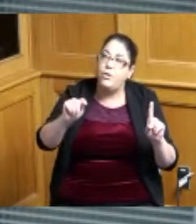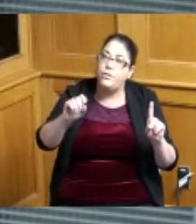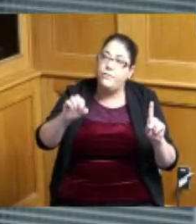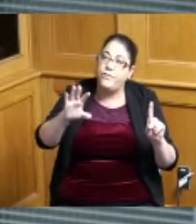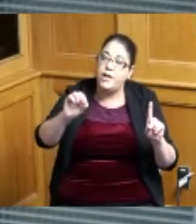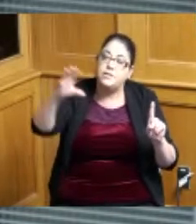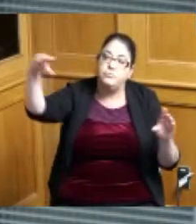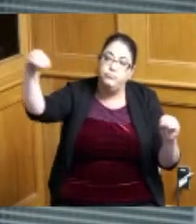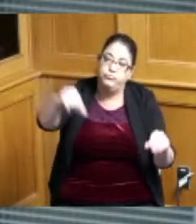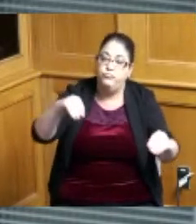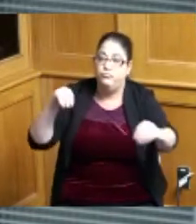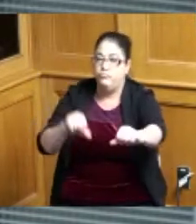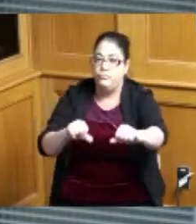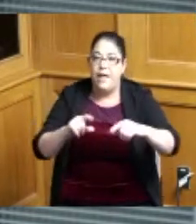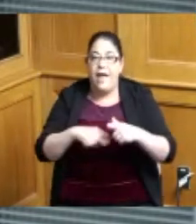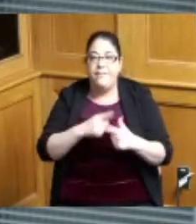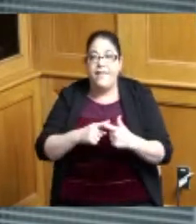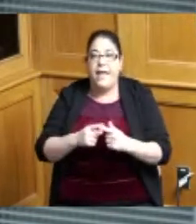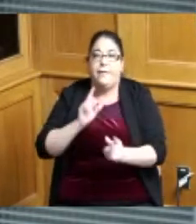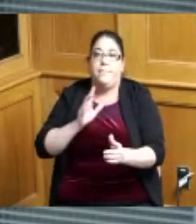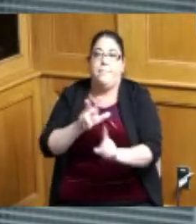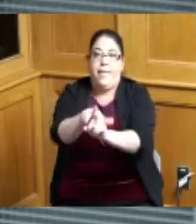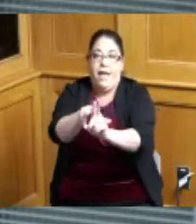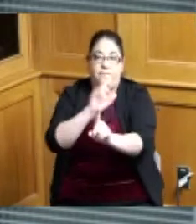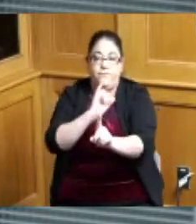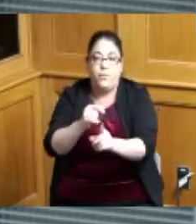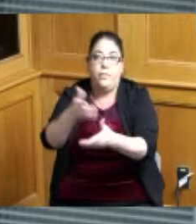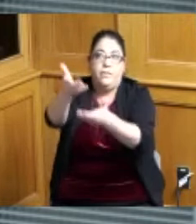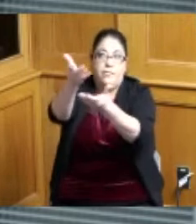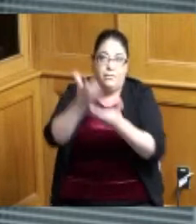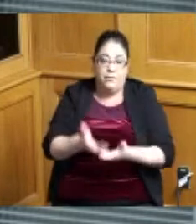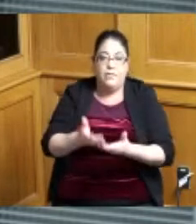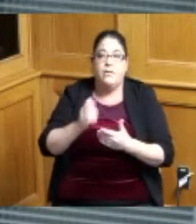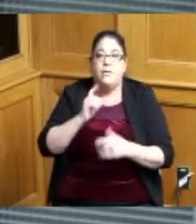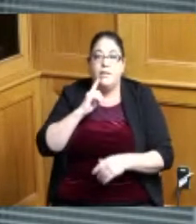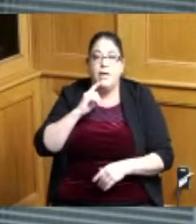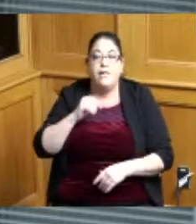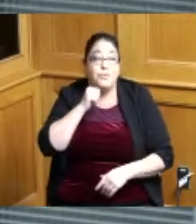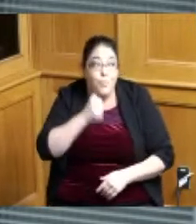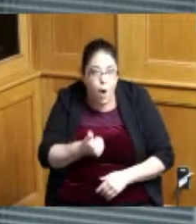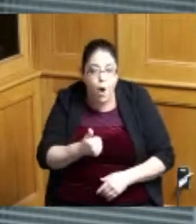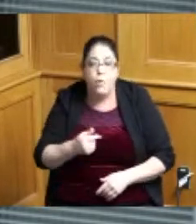us to apply for this grant which the the grant application deadline is tomorrow that's why we're